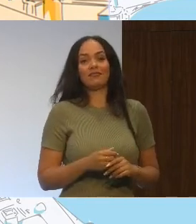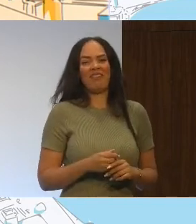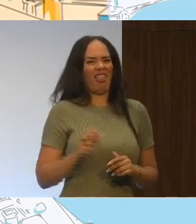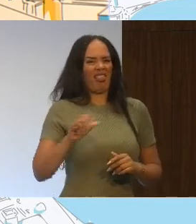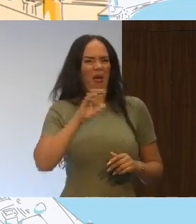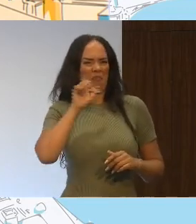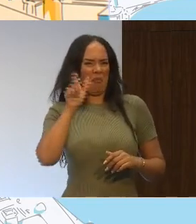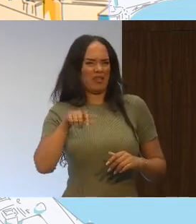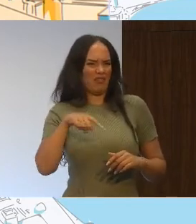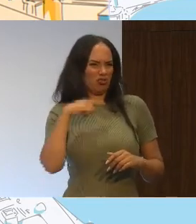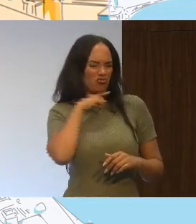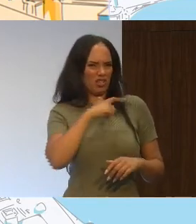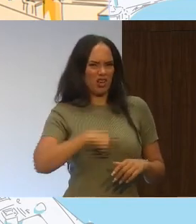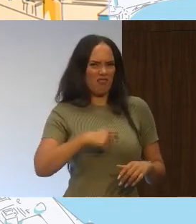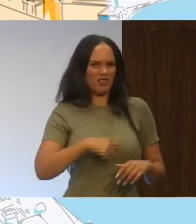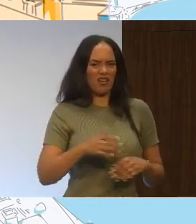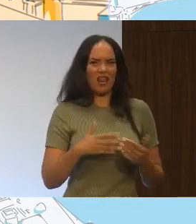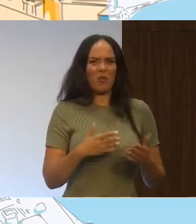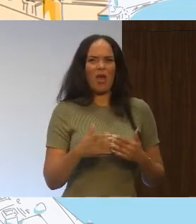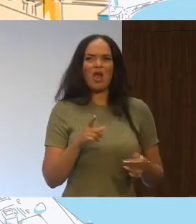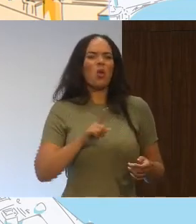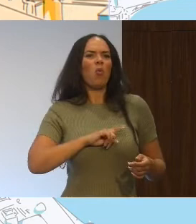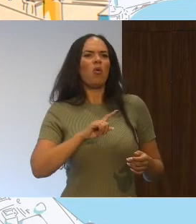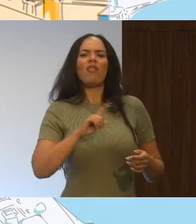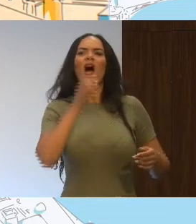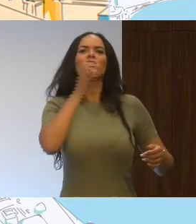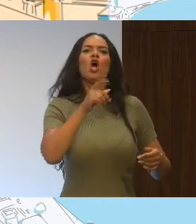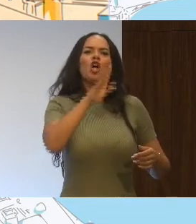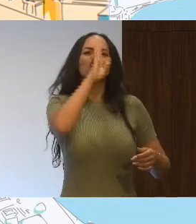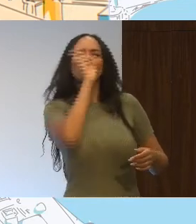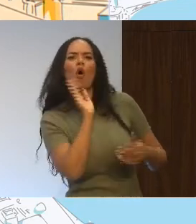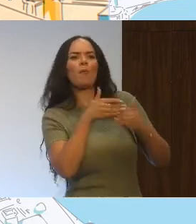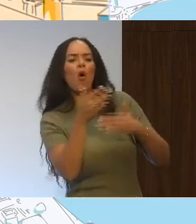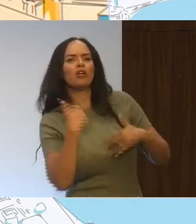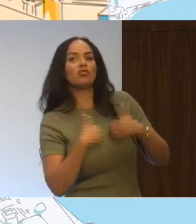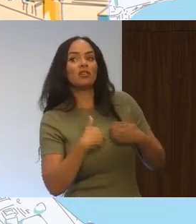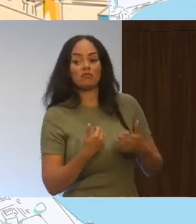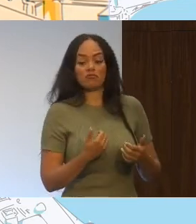Did they they said, well, why don't you get into stroke? You know, that's more interesting really.